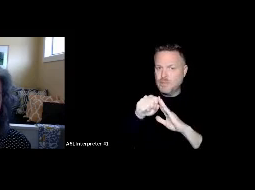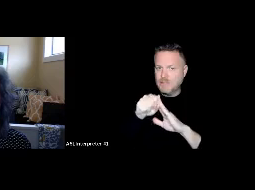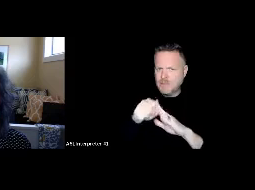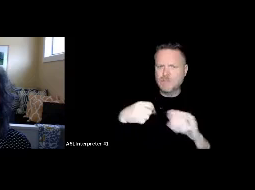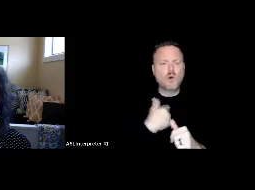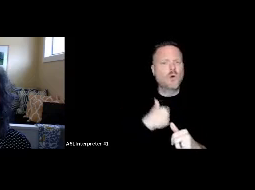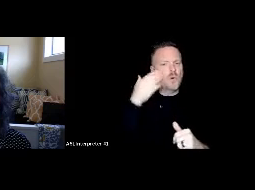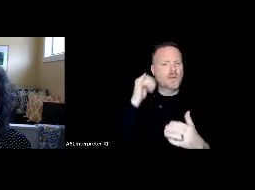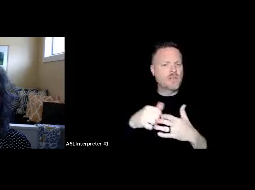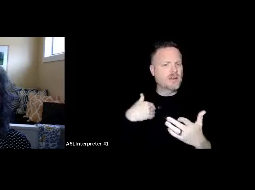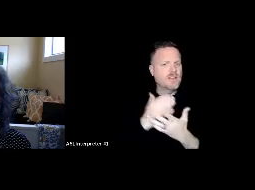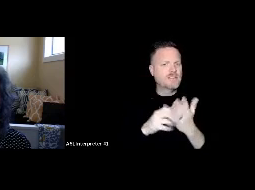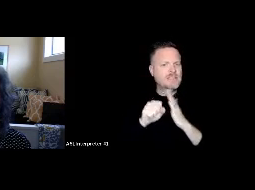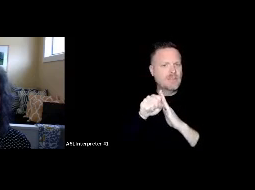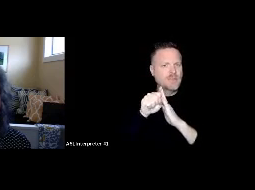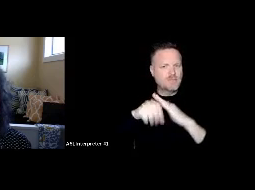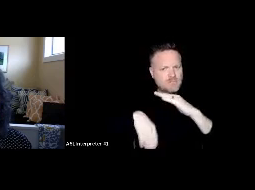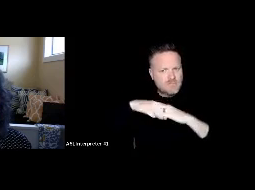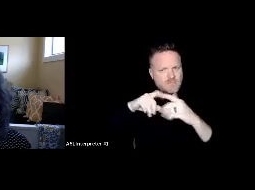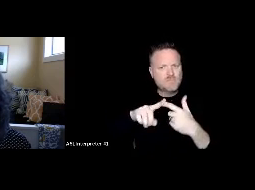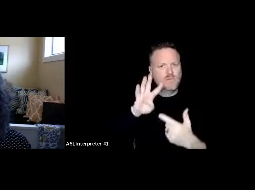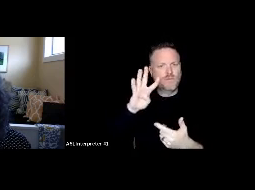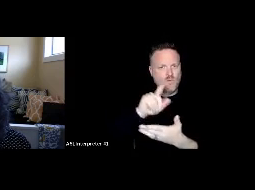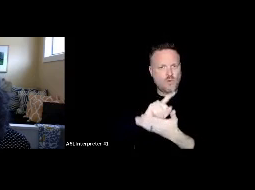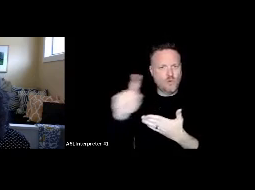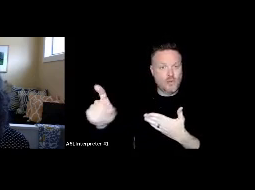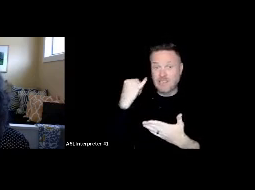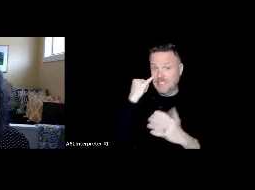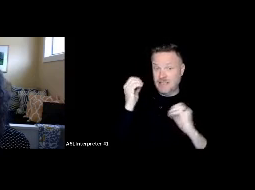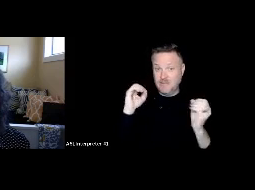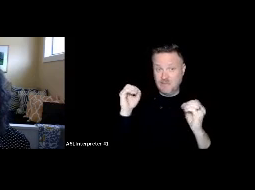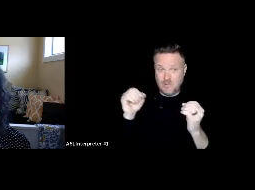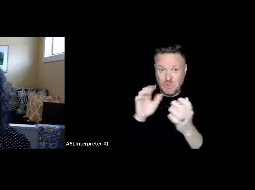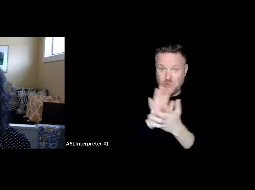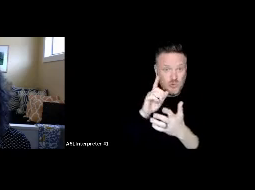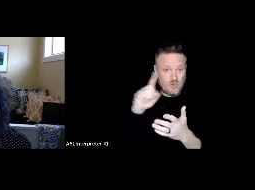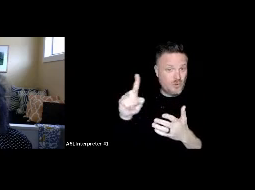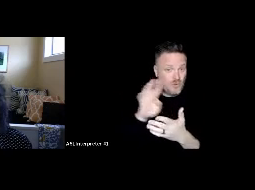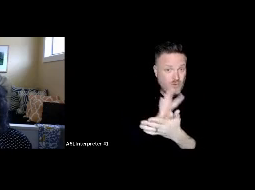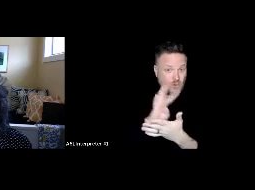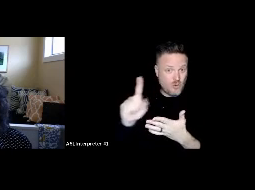symptomatic for up to 4 weeks, and being out of school for 4 weeks will really wreck havoc on a